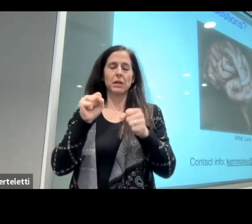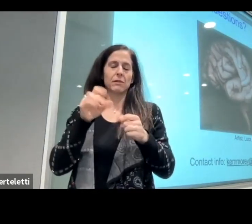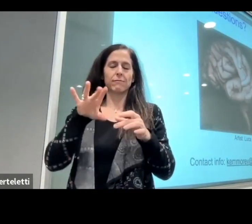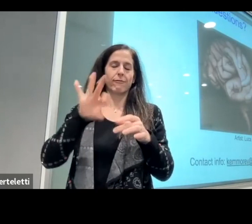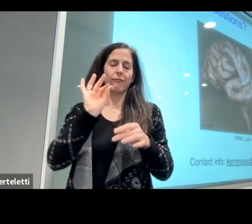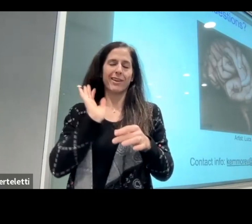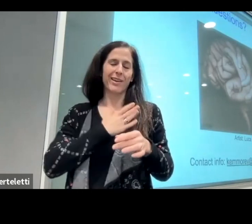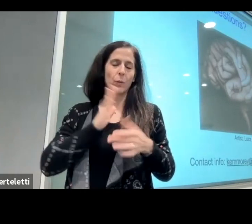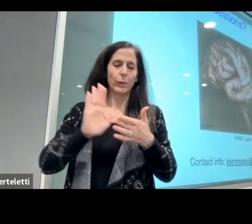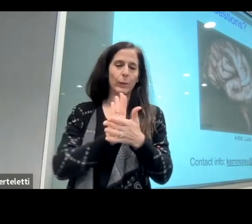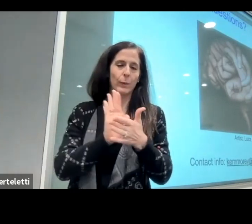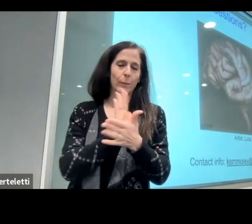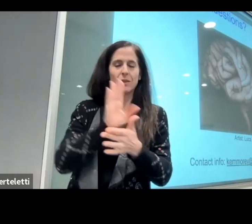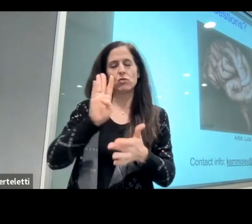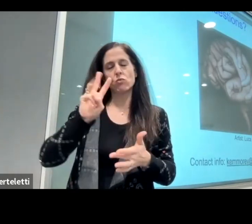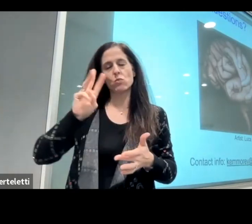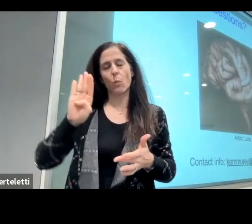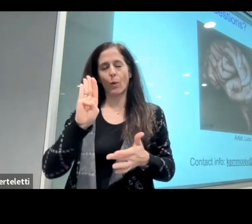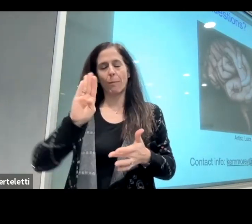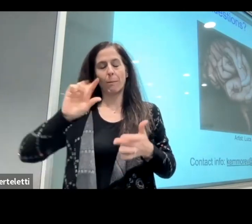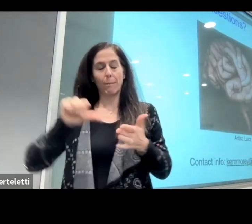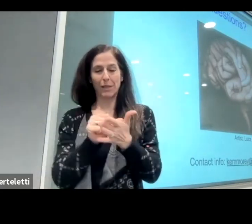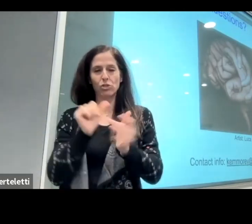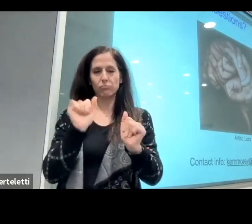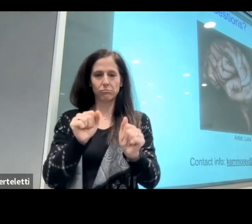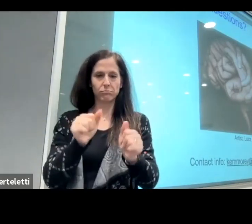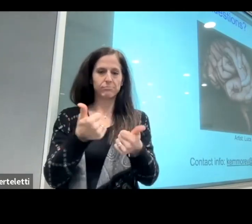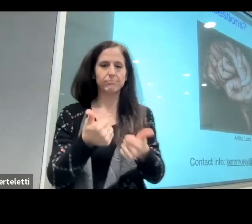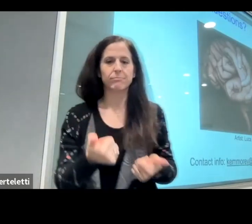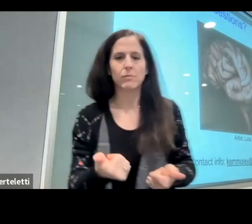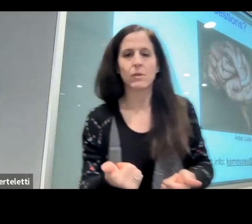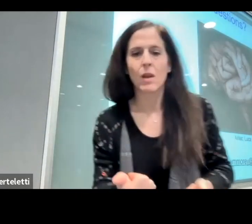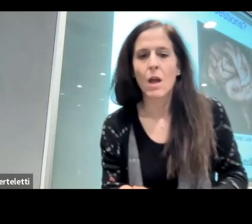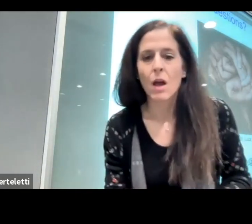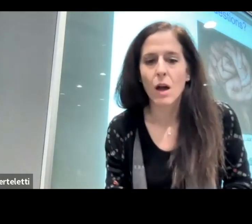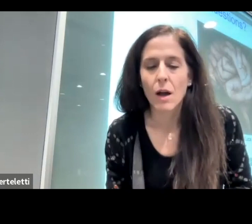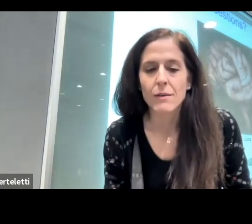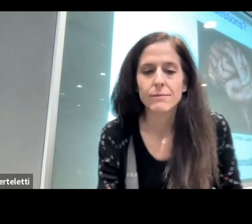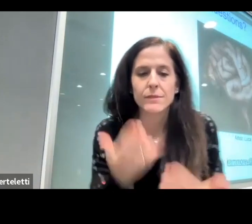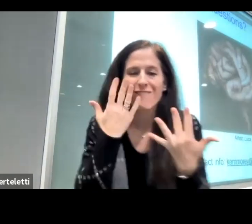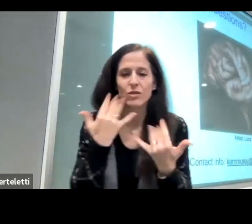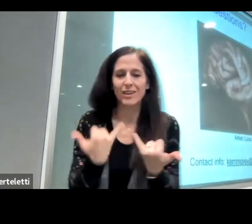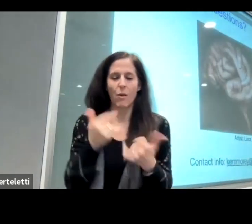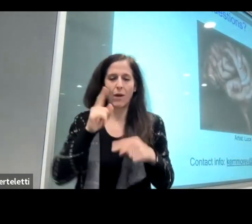We cannot share the slides and chat any other questions.